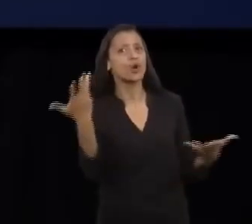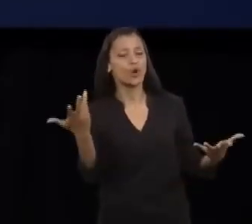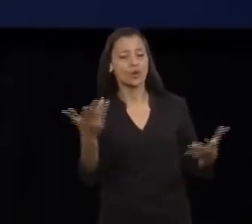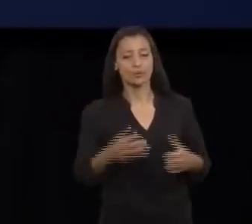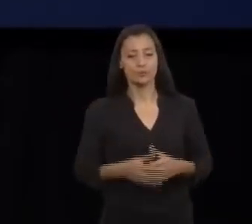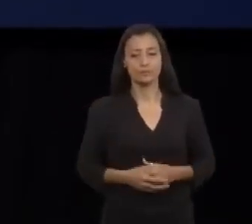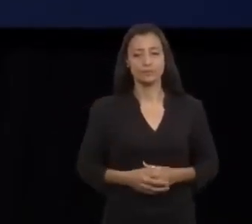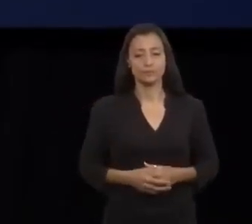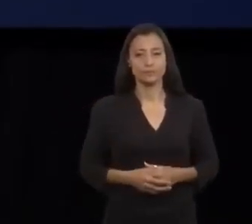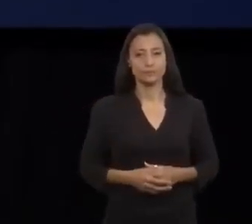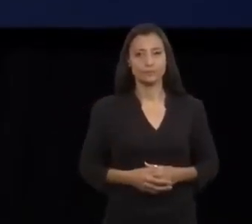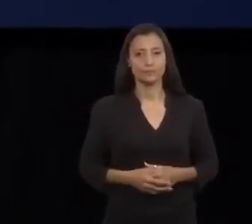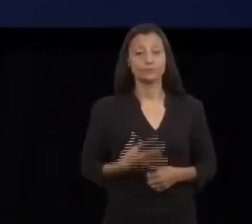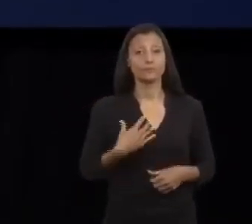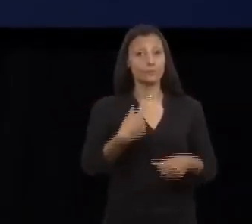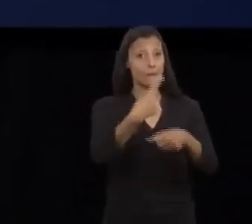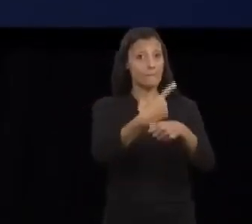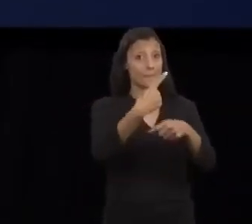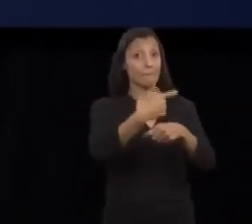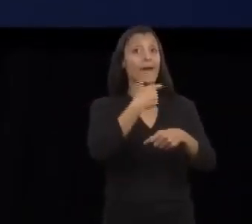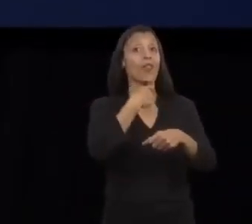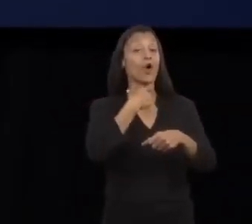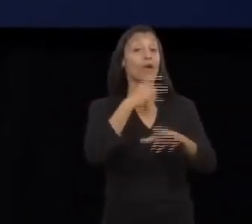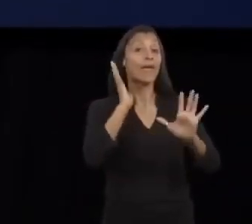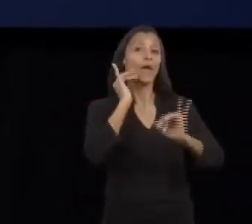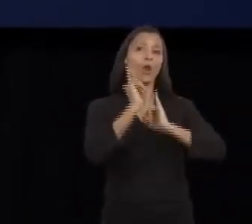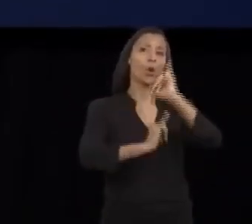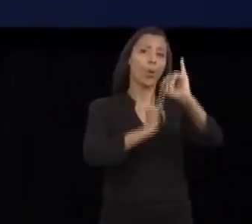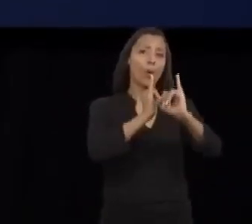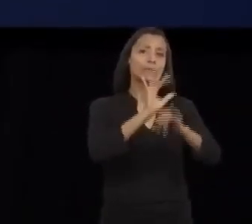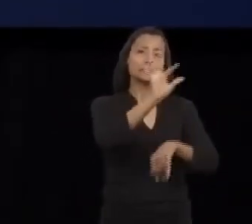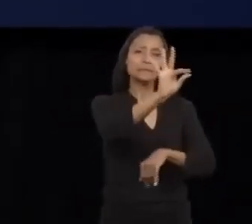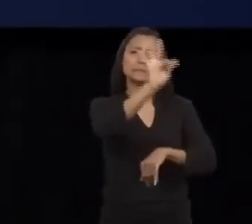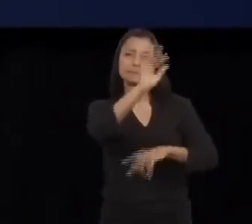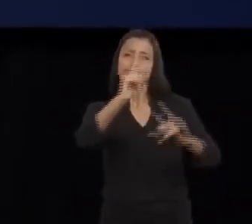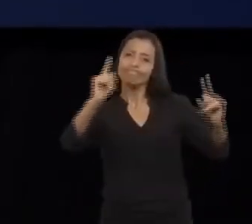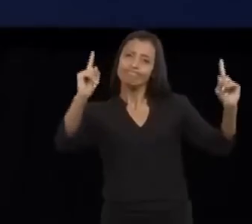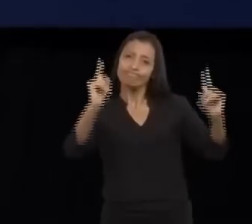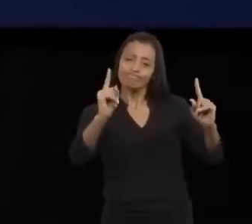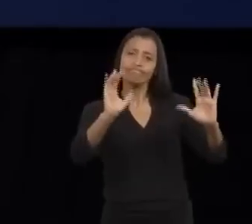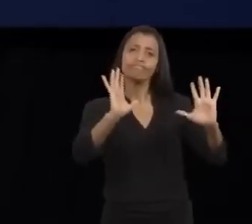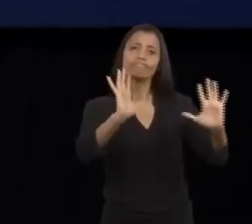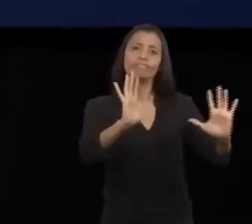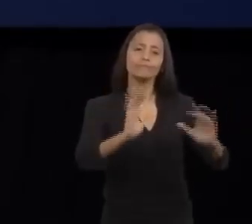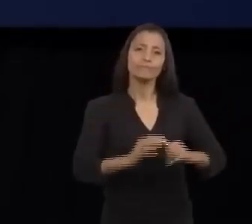The first thing I want to do is a small digression